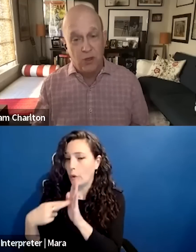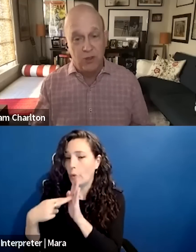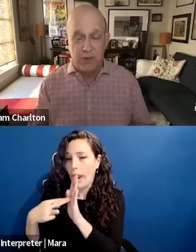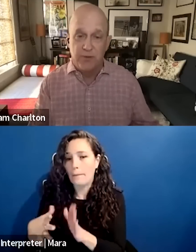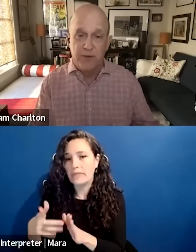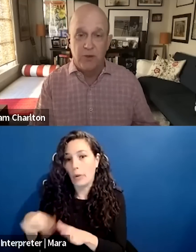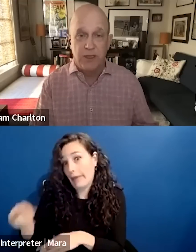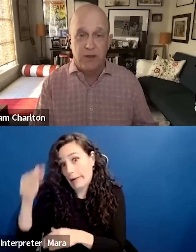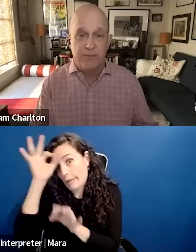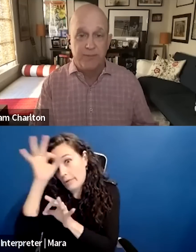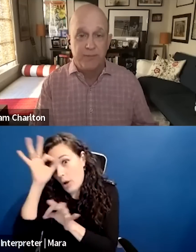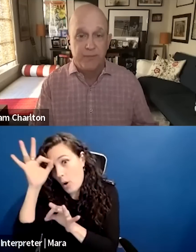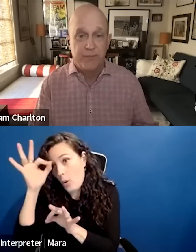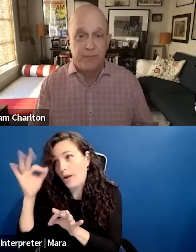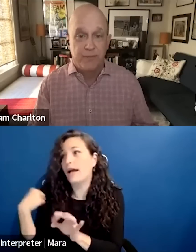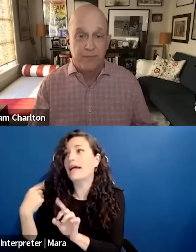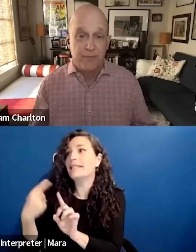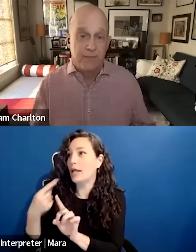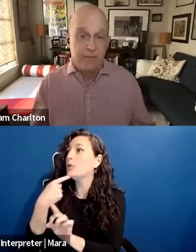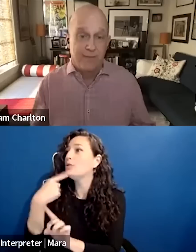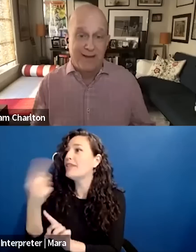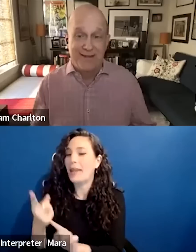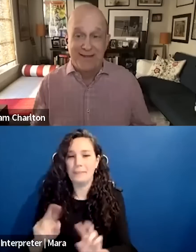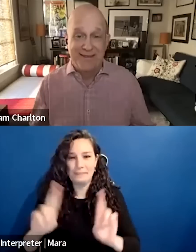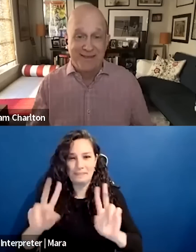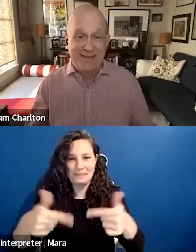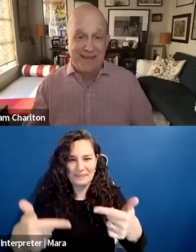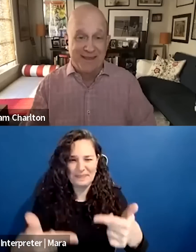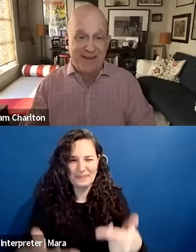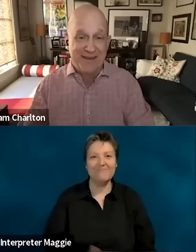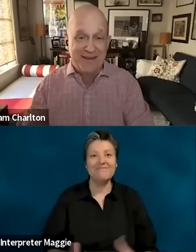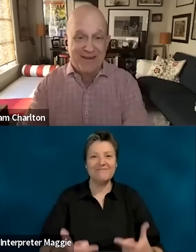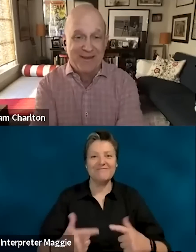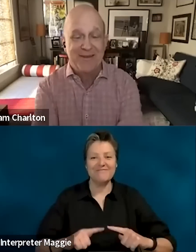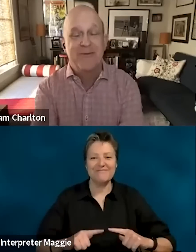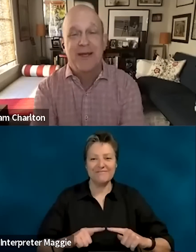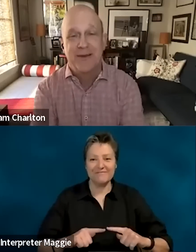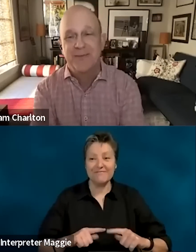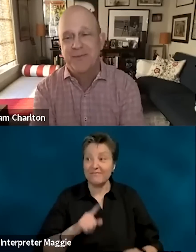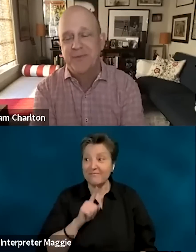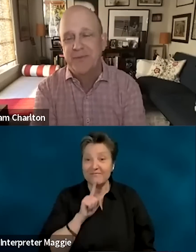that you know these people if you don't tell them? Yes. - Yeah. Absolutely. And you can build those, like, just like anything else,